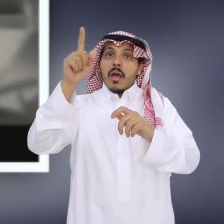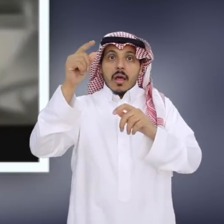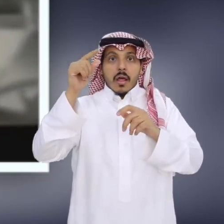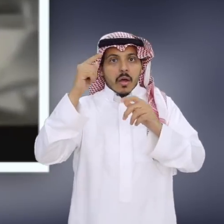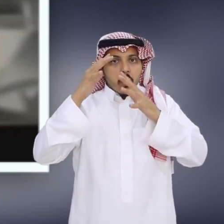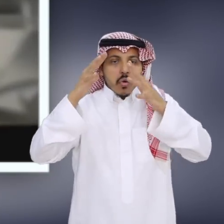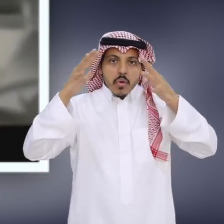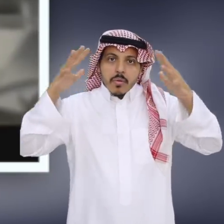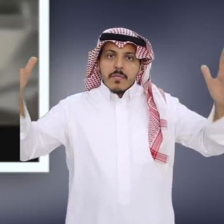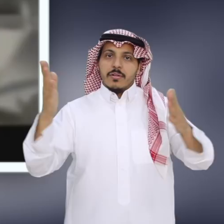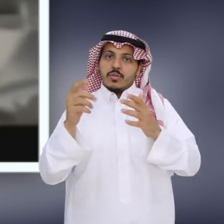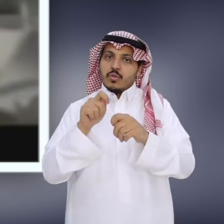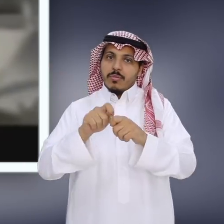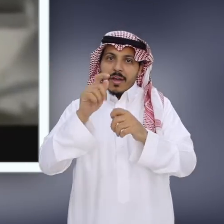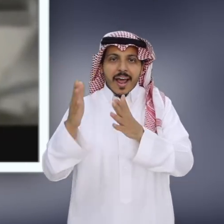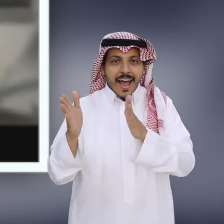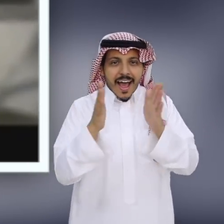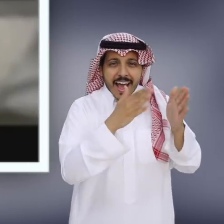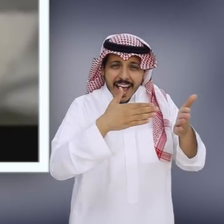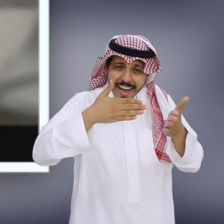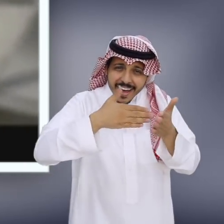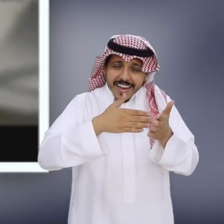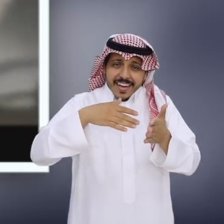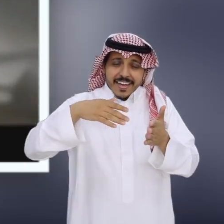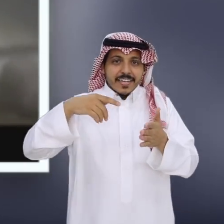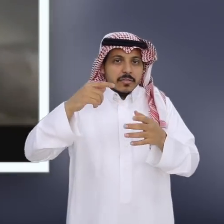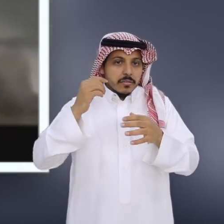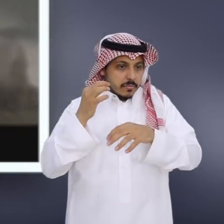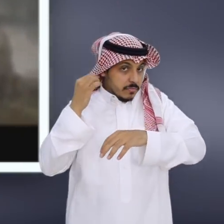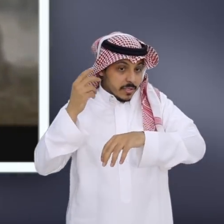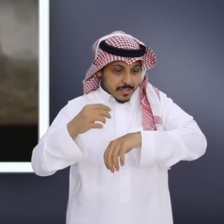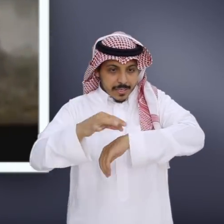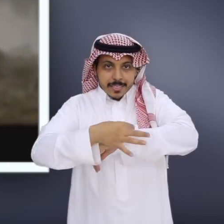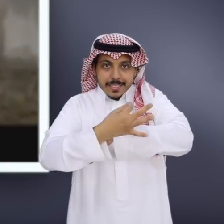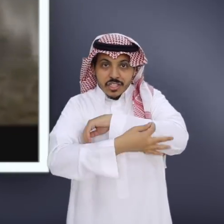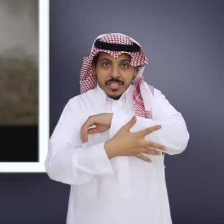Anyway, at the end of the surgery, this woman will have an ear again.